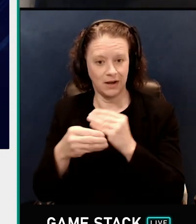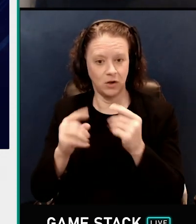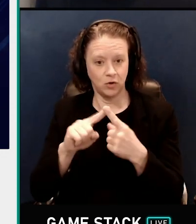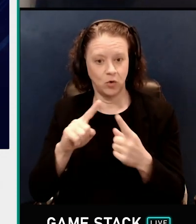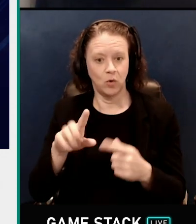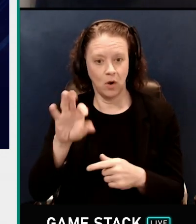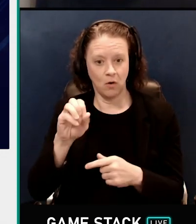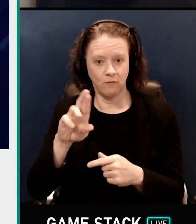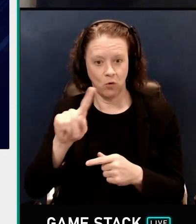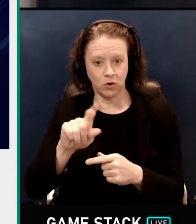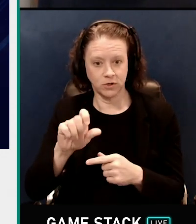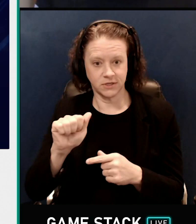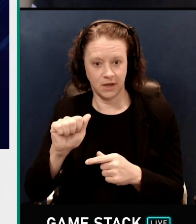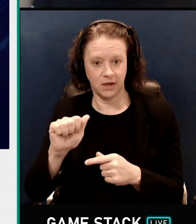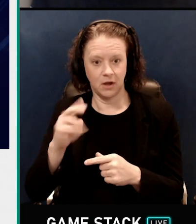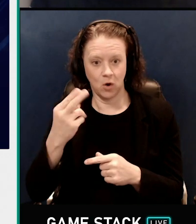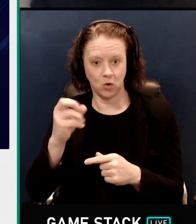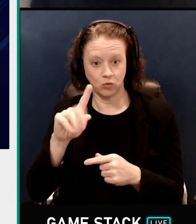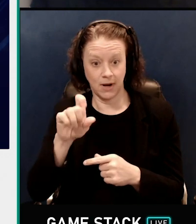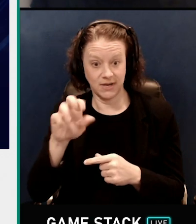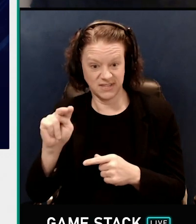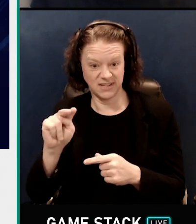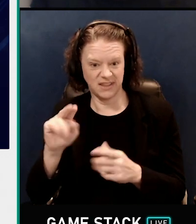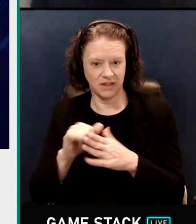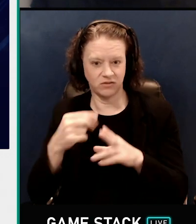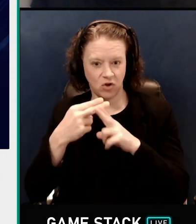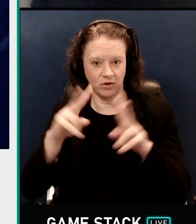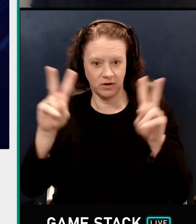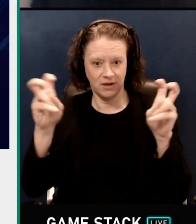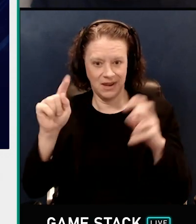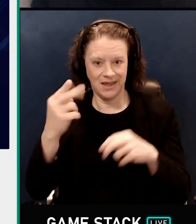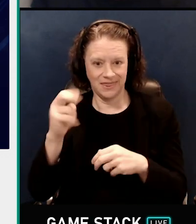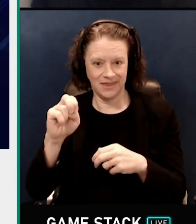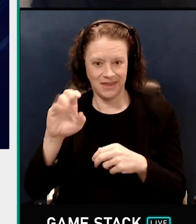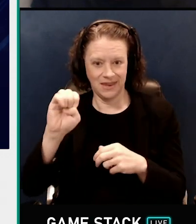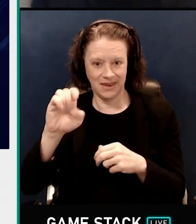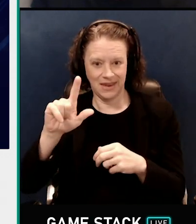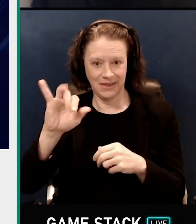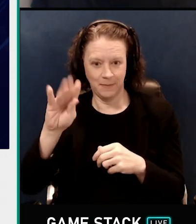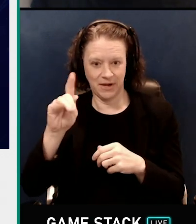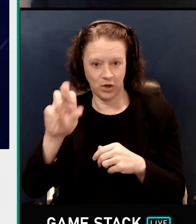I'm going to go and play a video here, but if you're not aware about the Illuminator is it